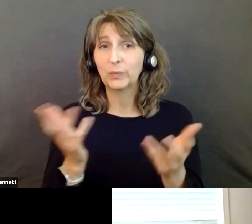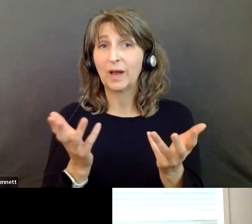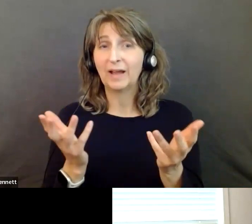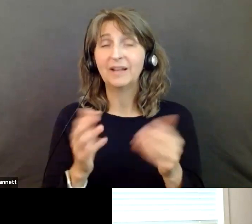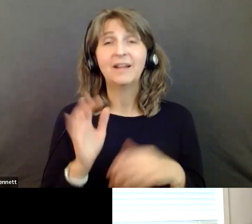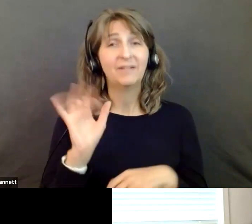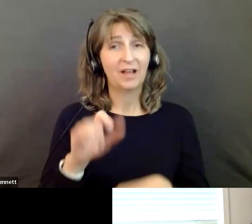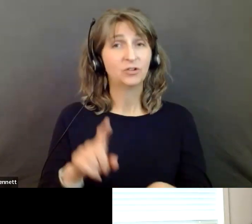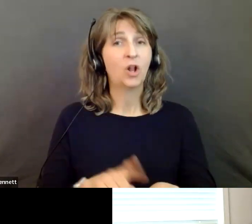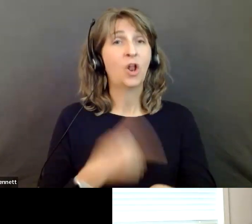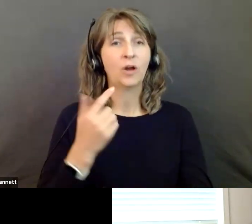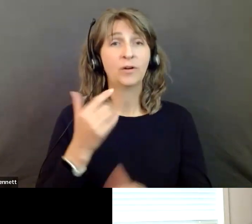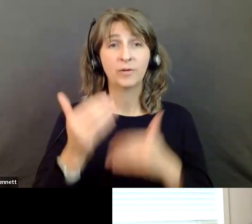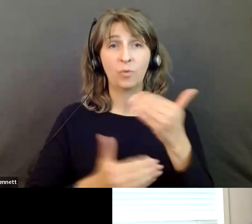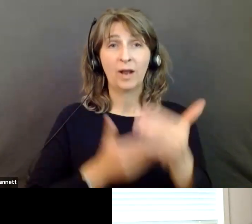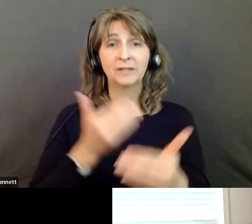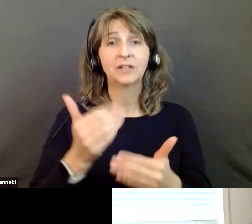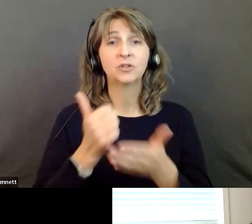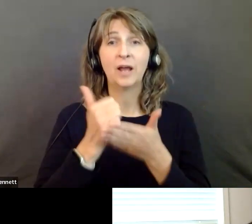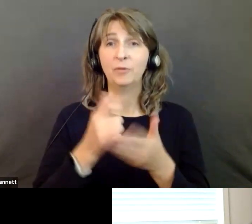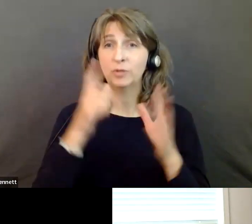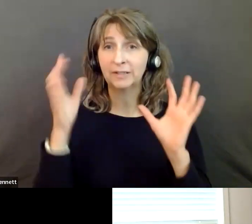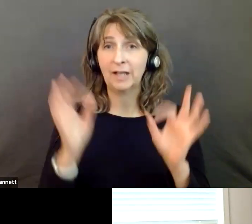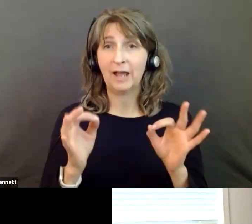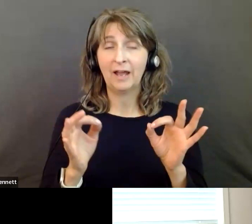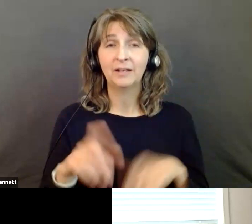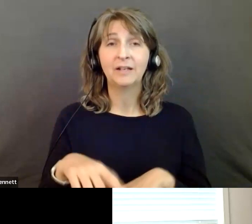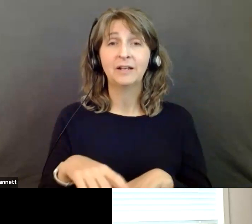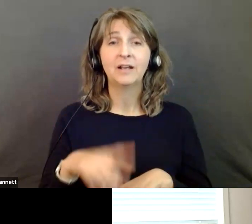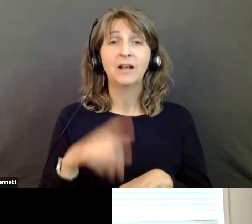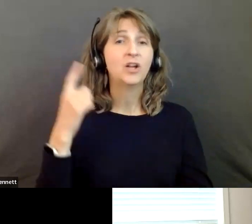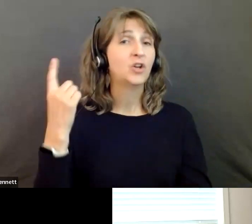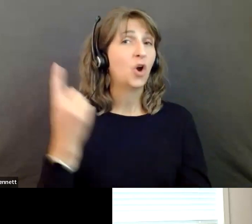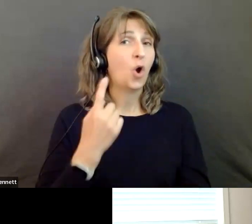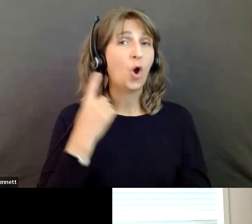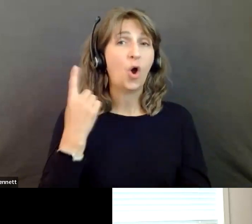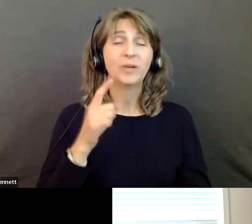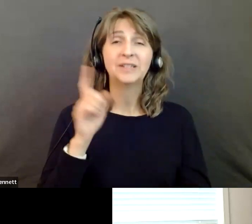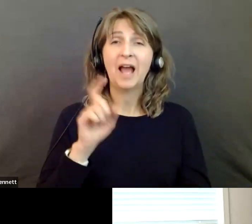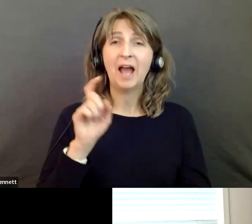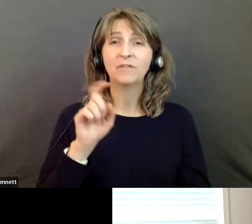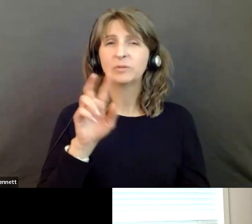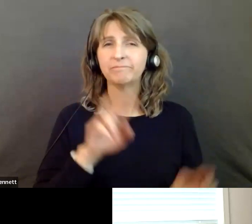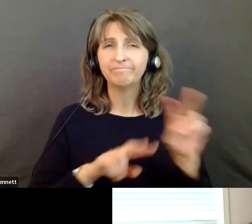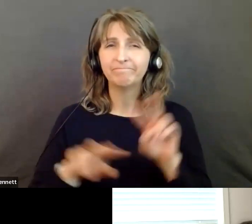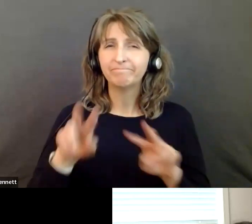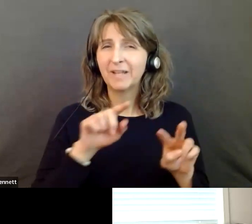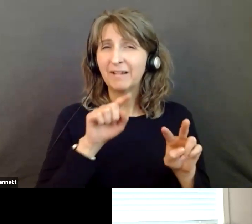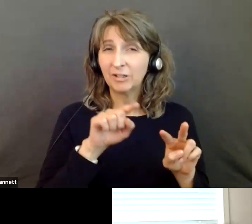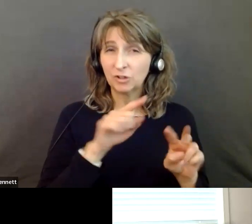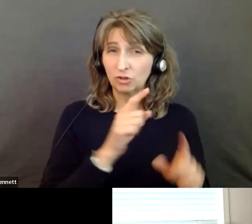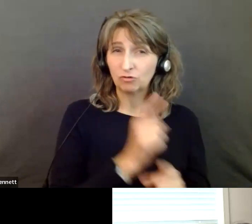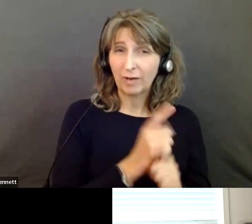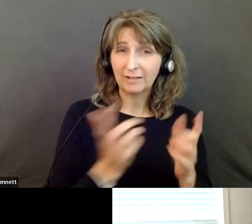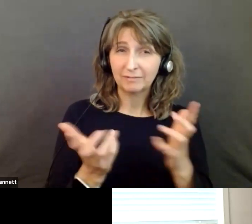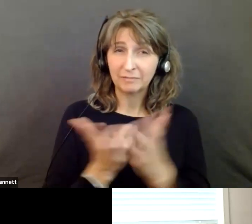For deciding and the thing about it is that you're constantly evaluating is this the right one or should I use this one?